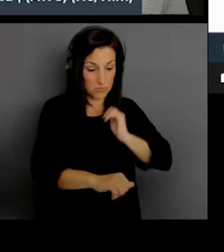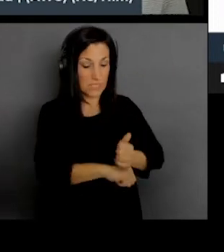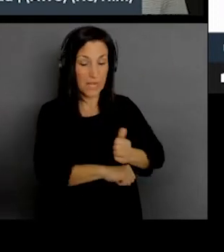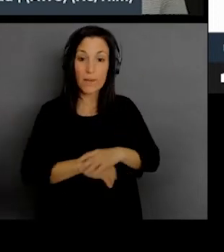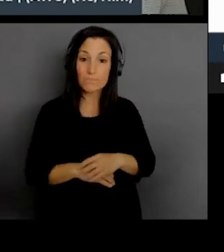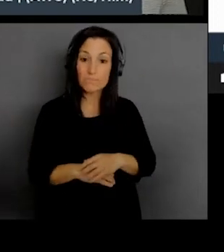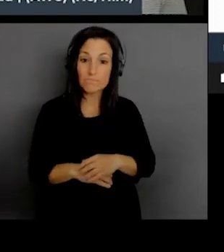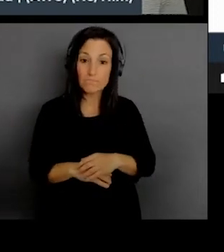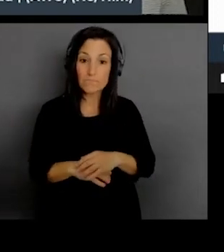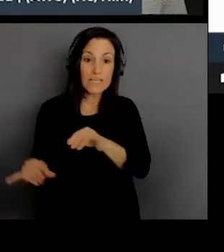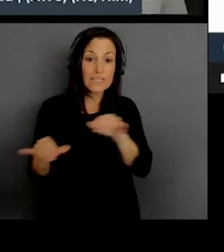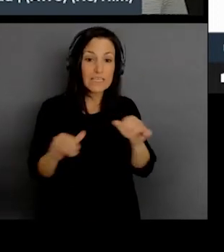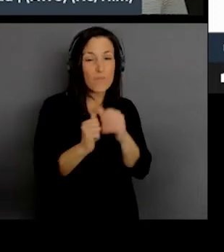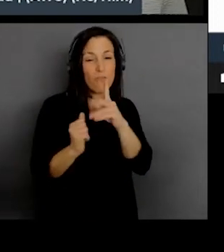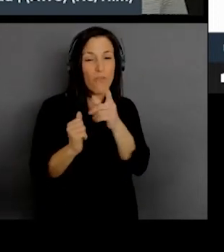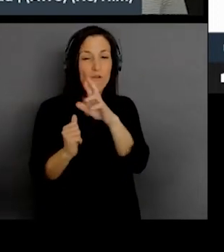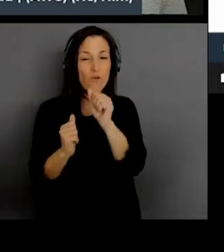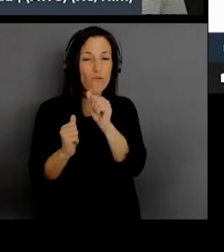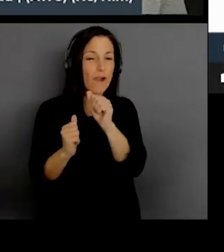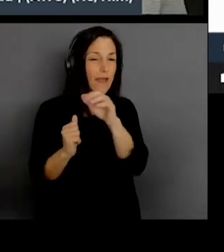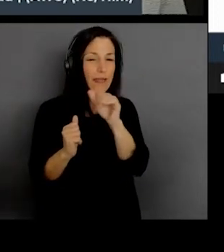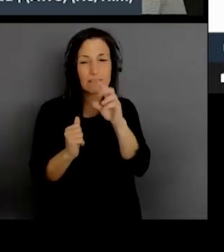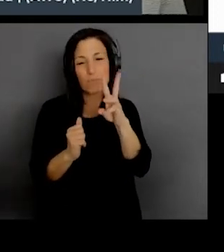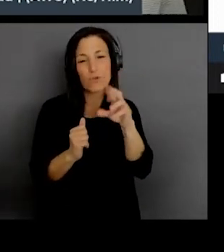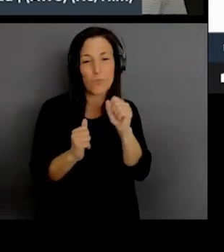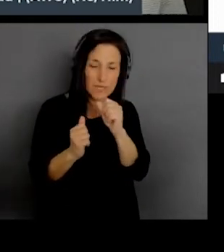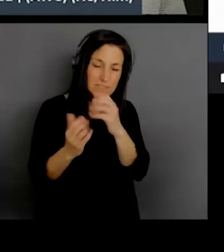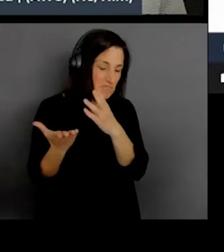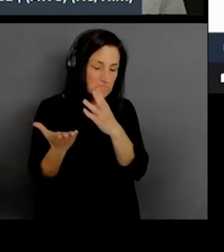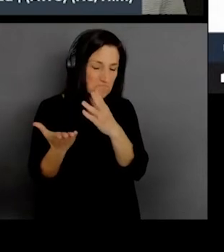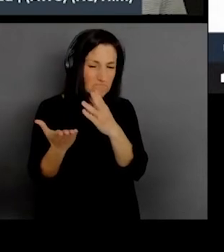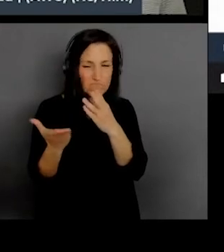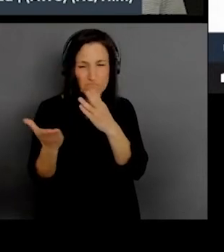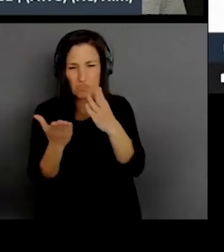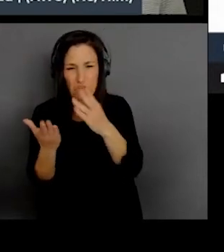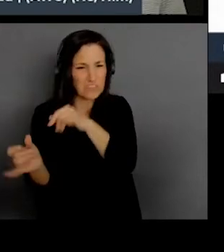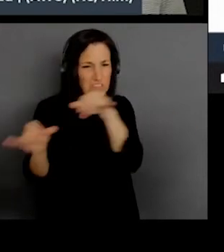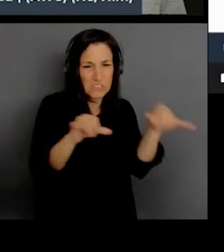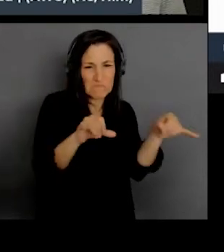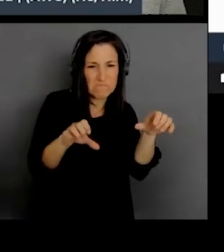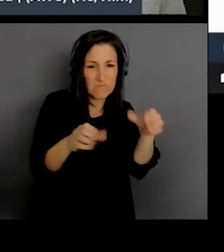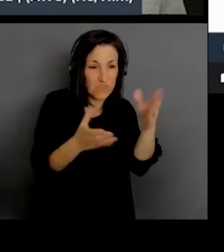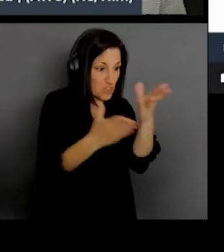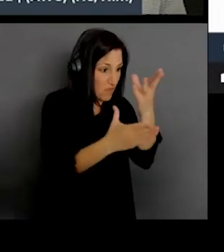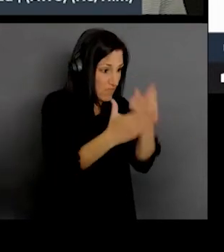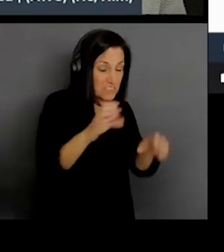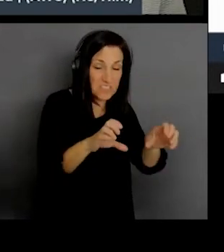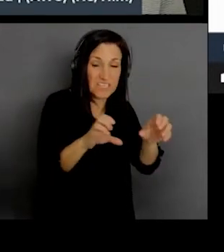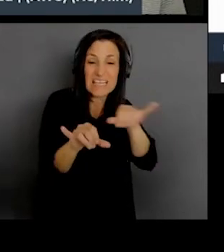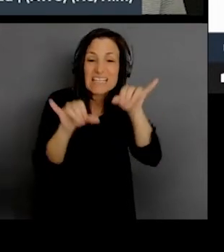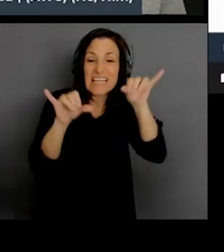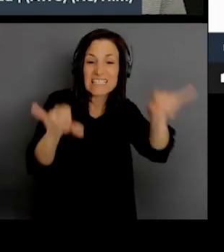you set up Aurora Serverless database the same way. So that's one bit, while this gets created,